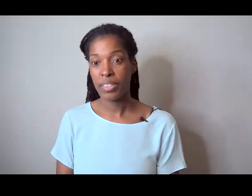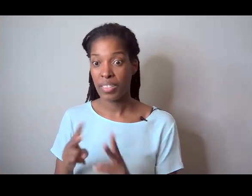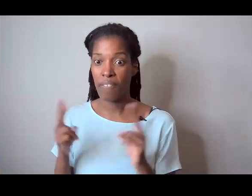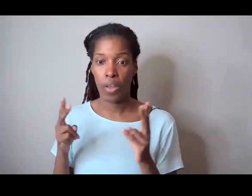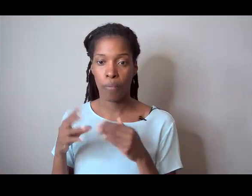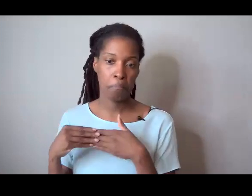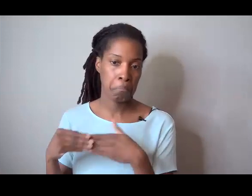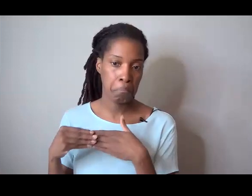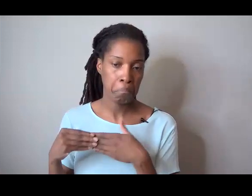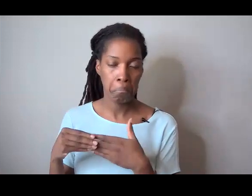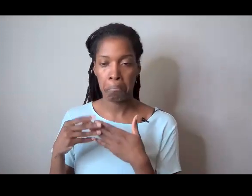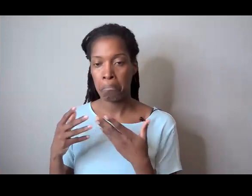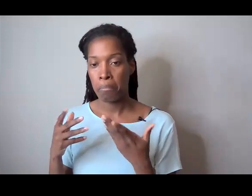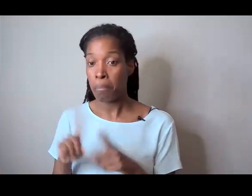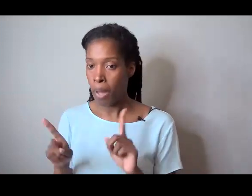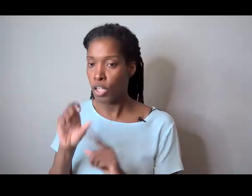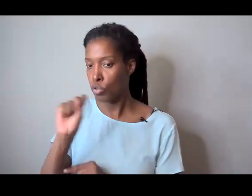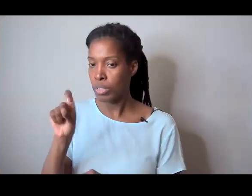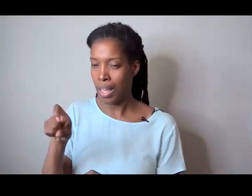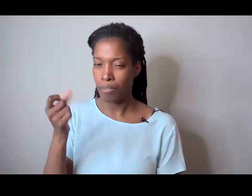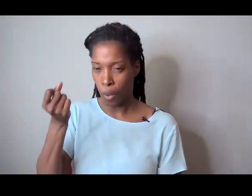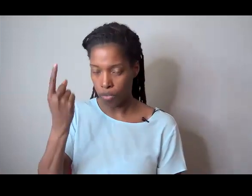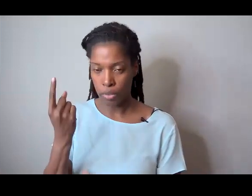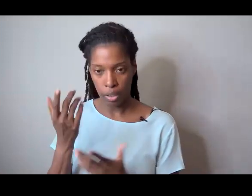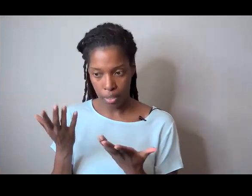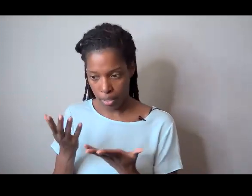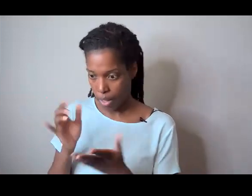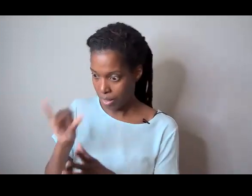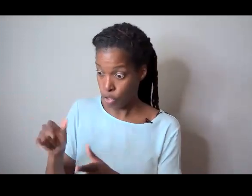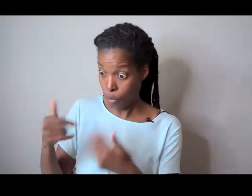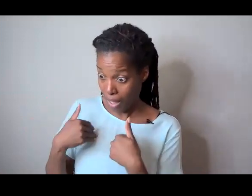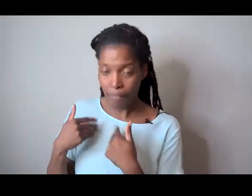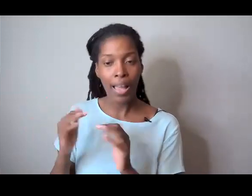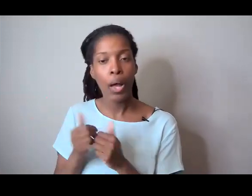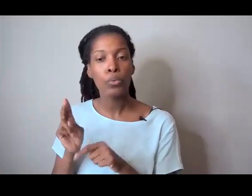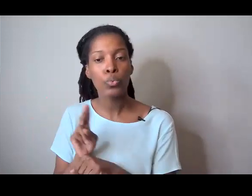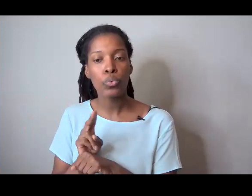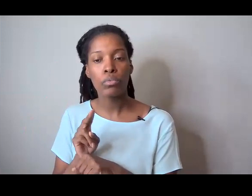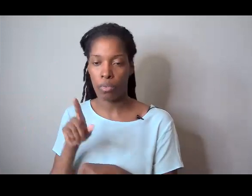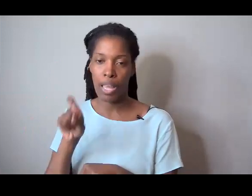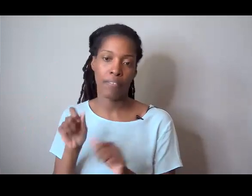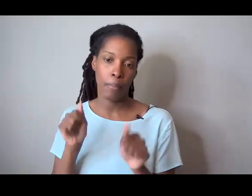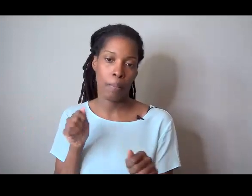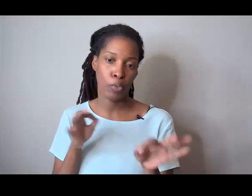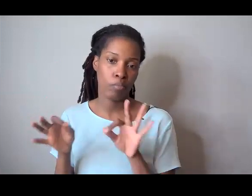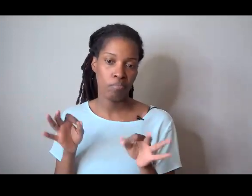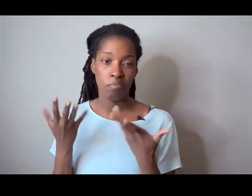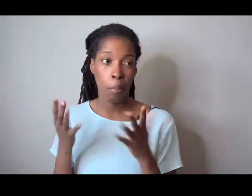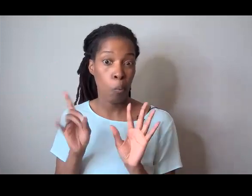but social security needs to understand how it is being used. So be prepared to give a list.